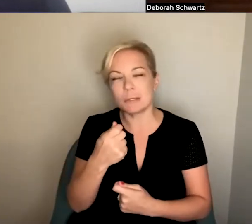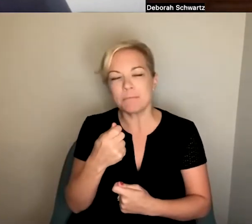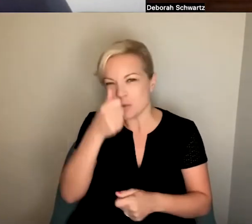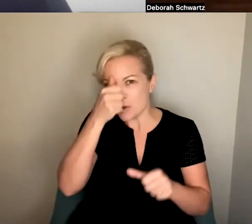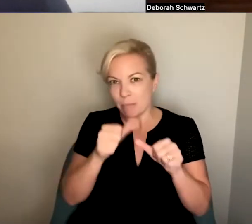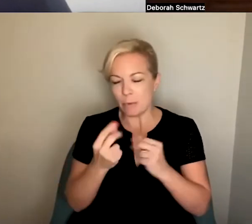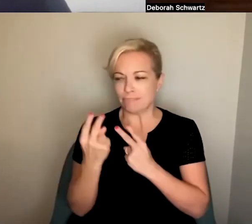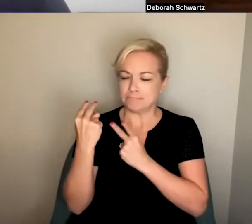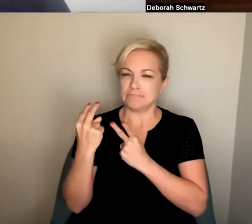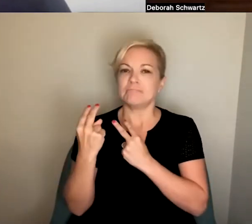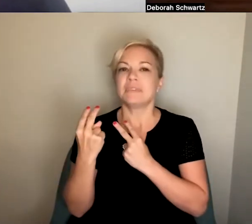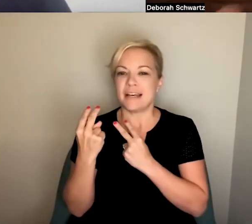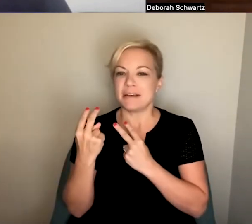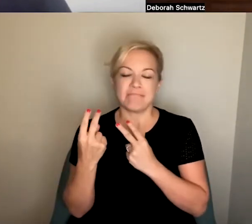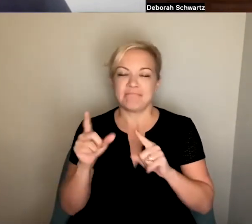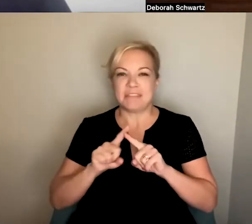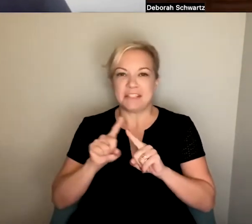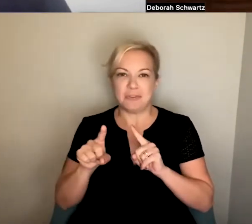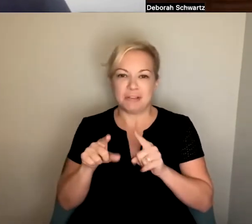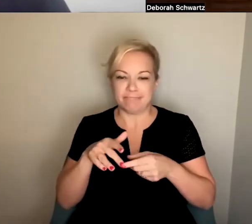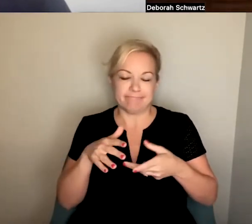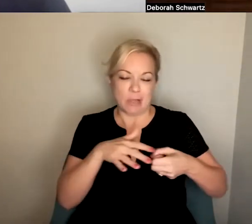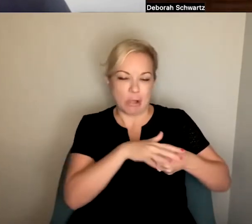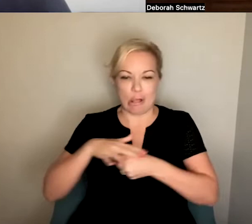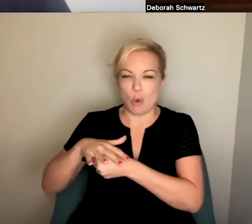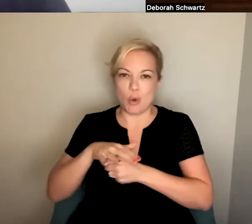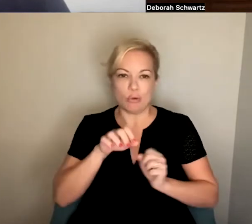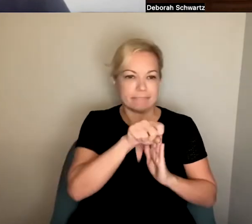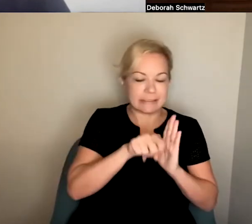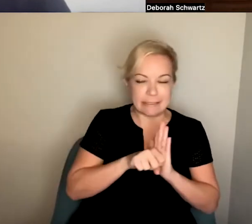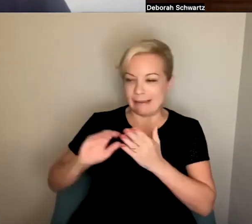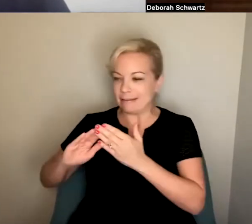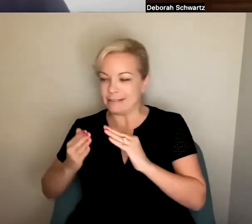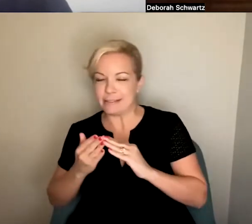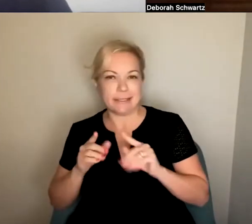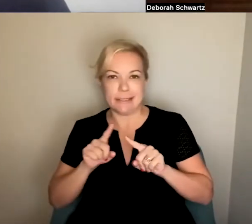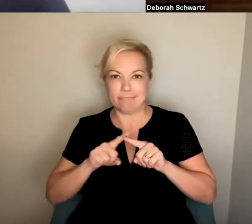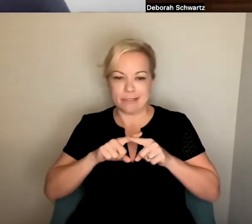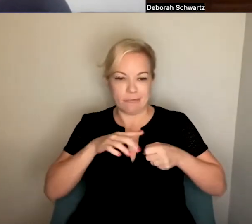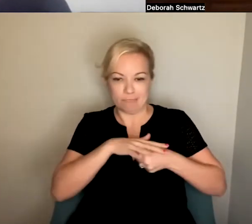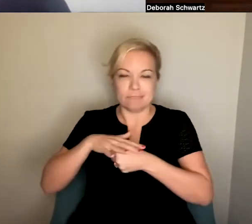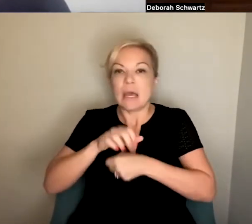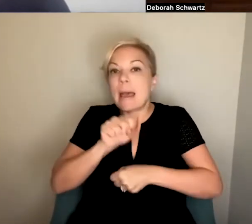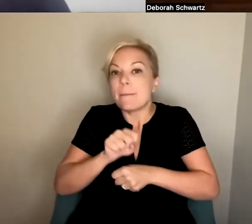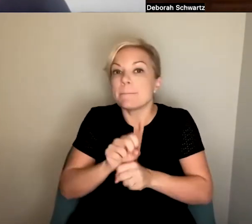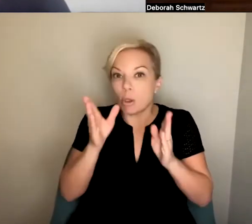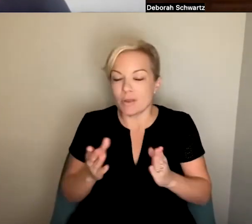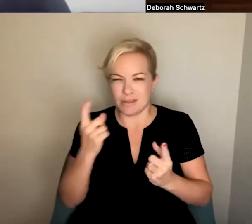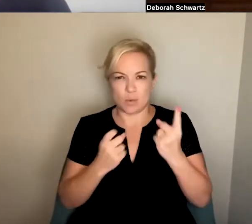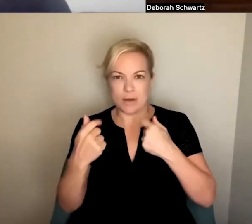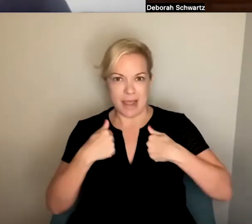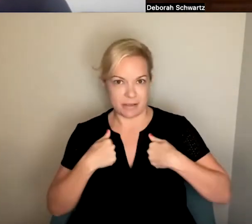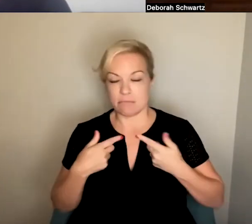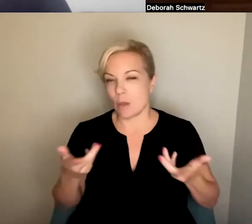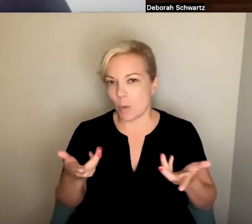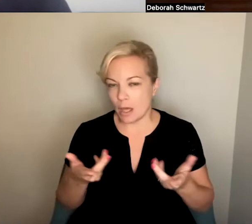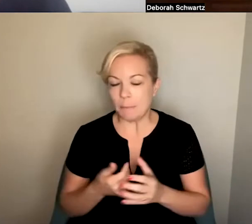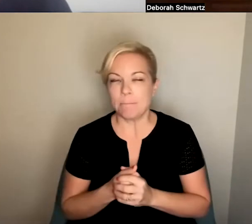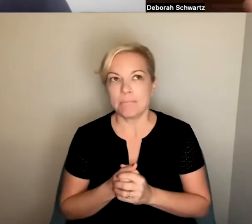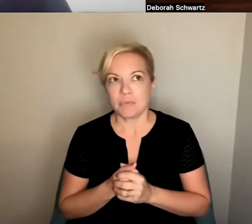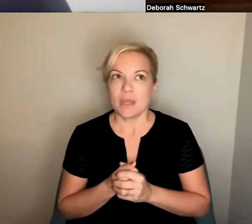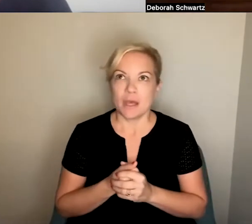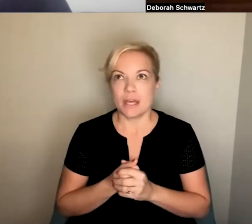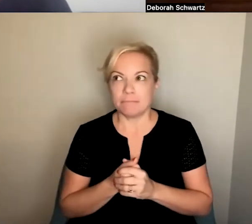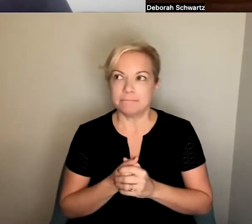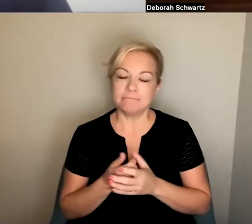State, City, and Local Municipal Employees, and one of the things that was interesting was,